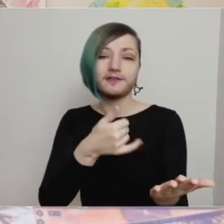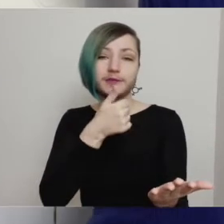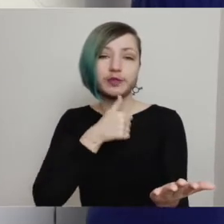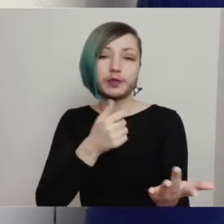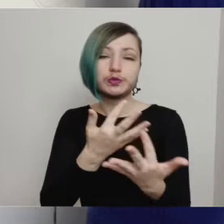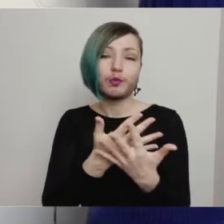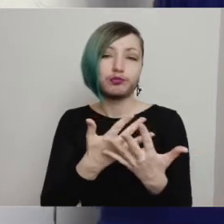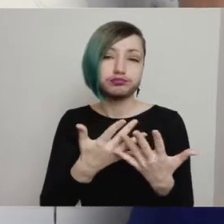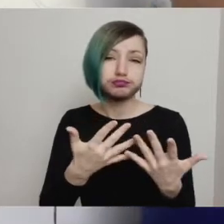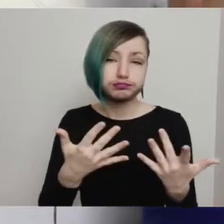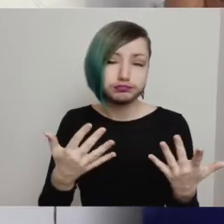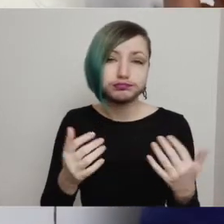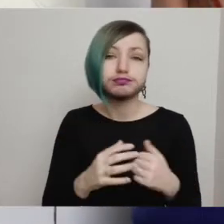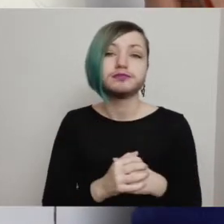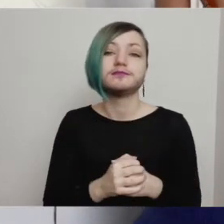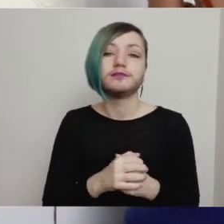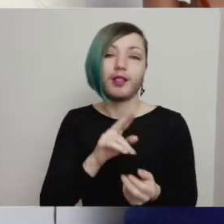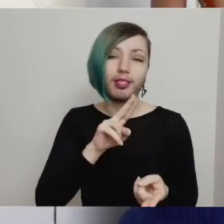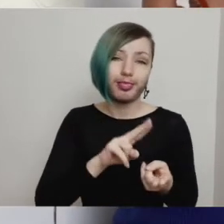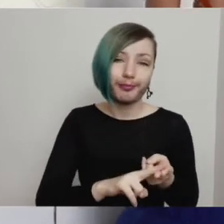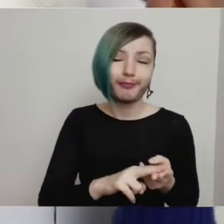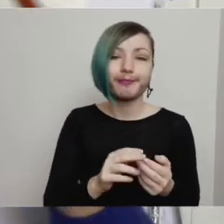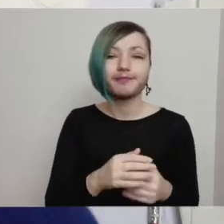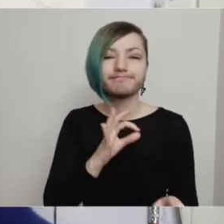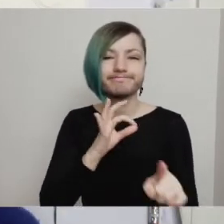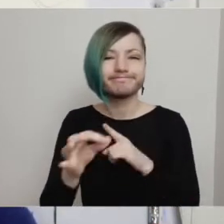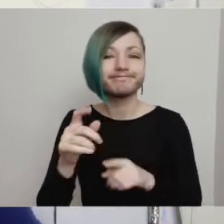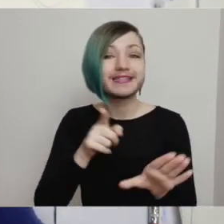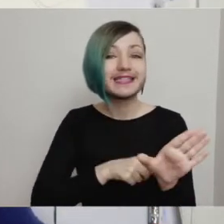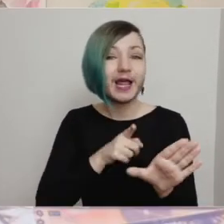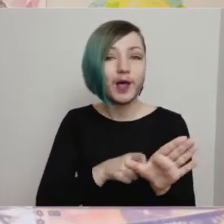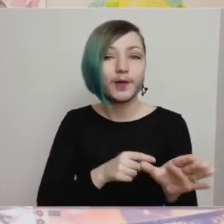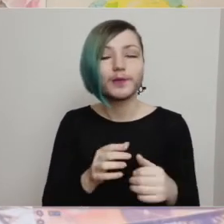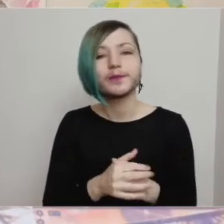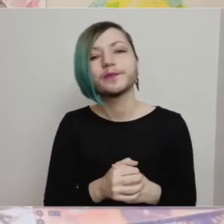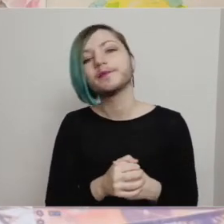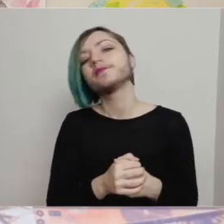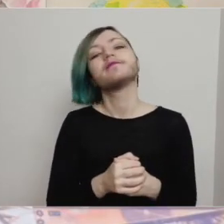that I use a lot of particularly yellow and I think that is because